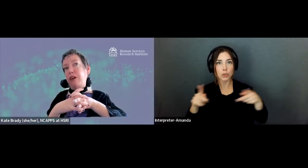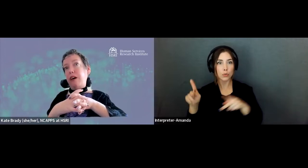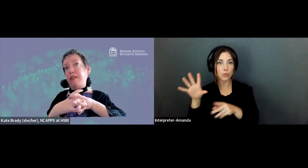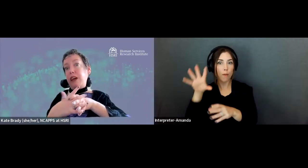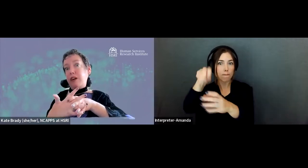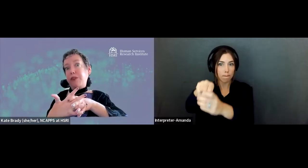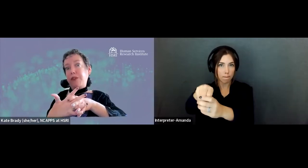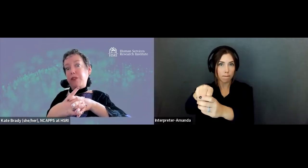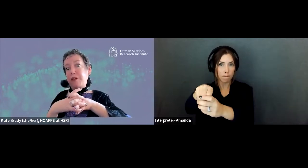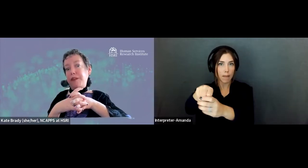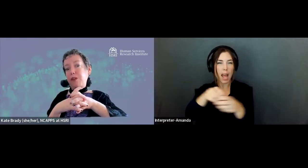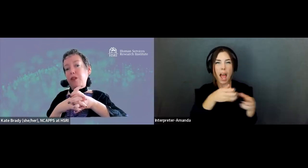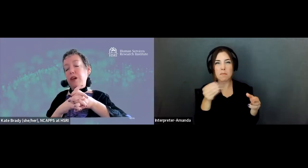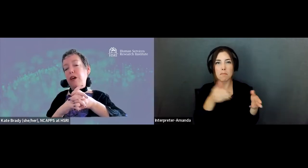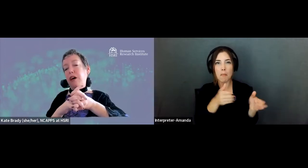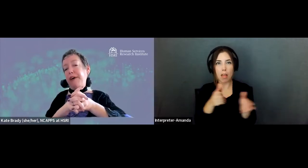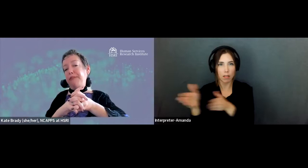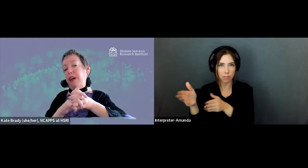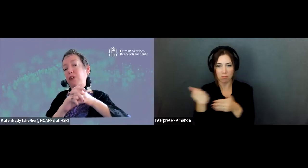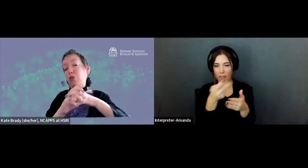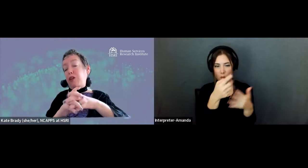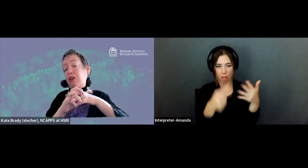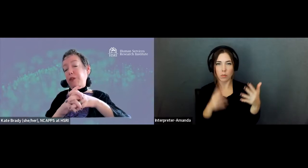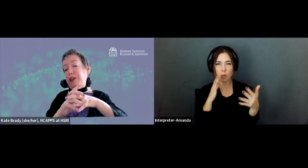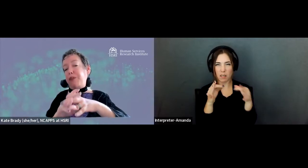can take. And we'll go over some of those.